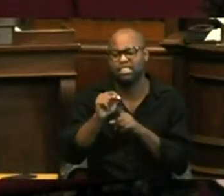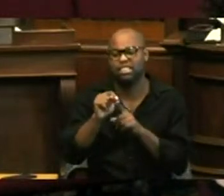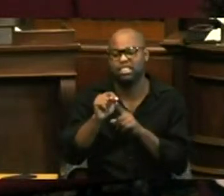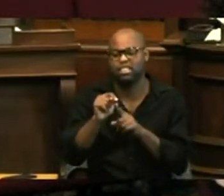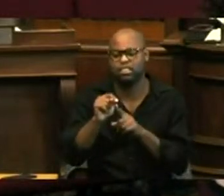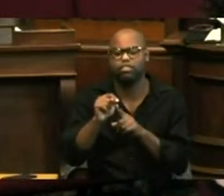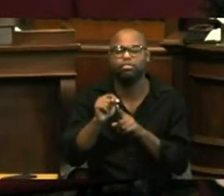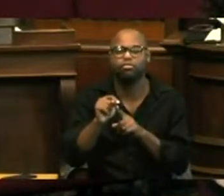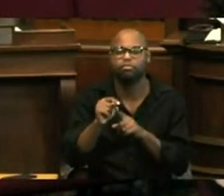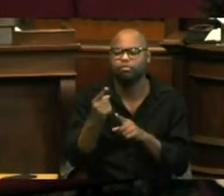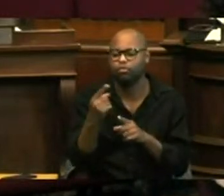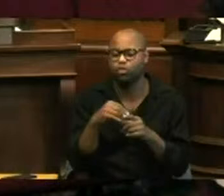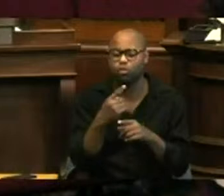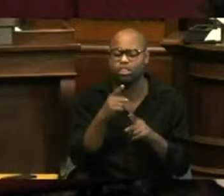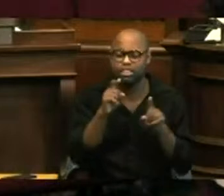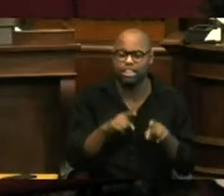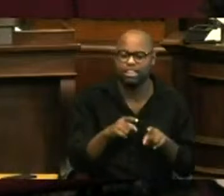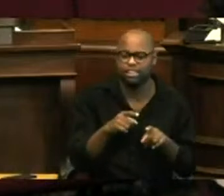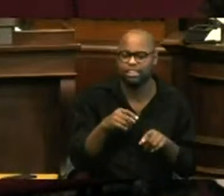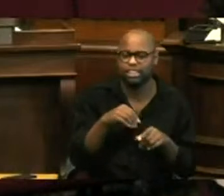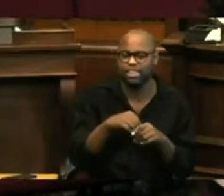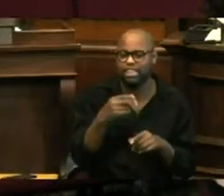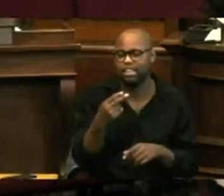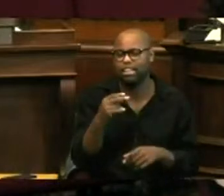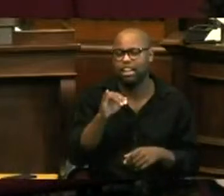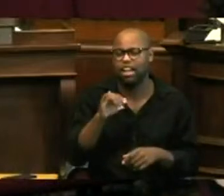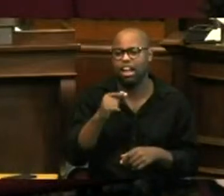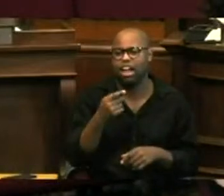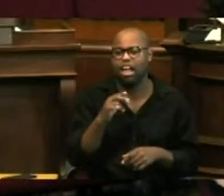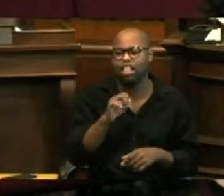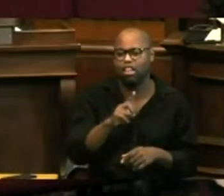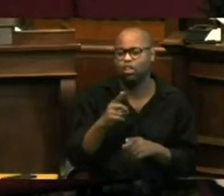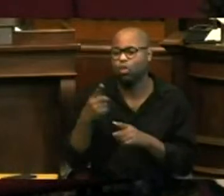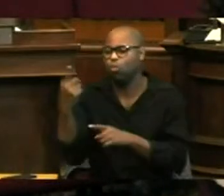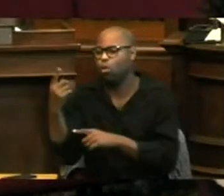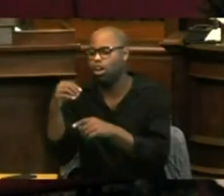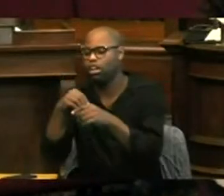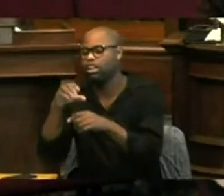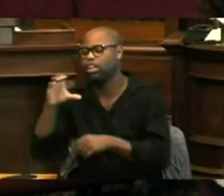call them cysts. One